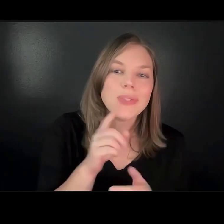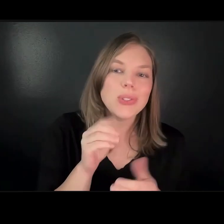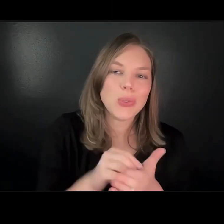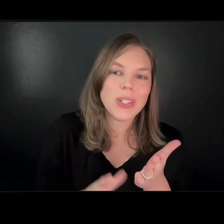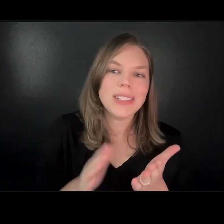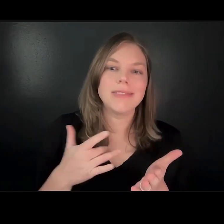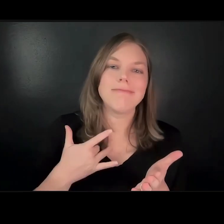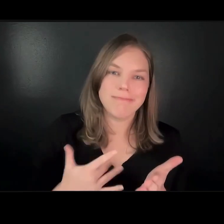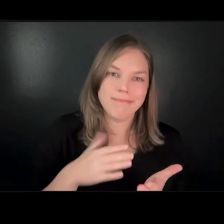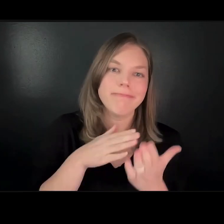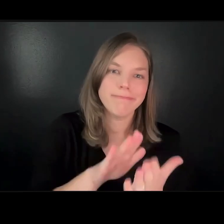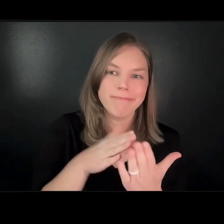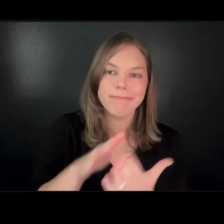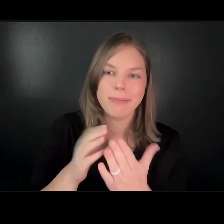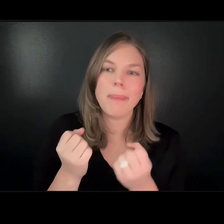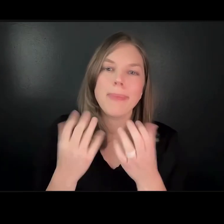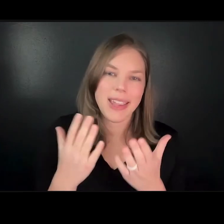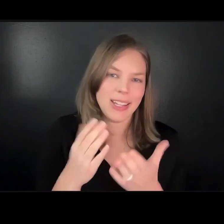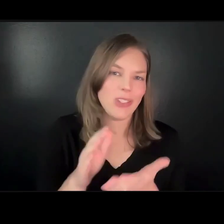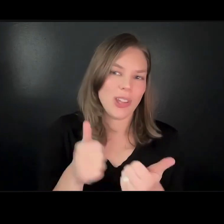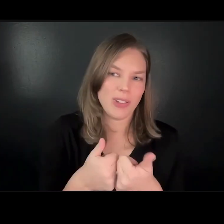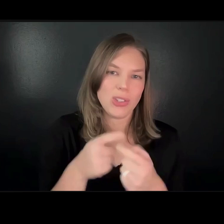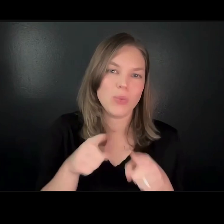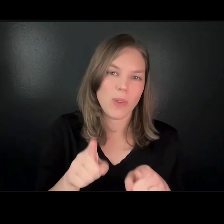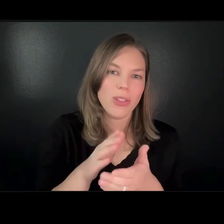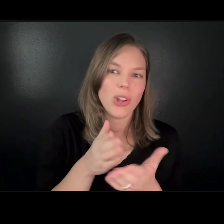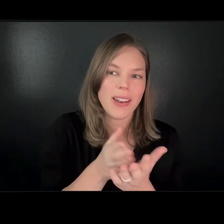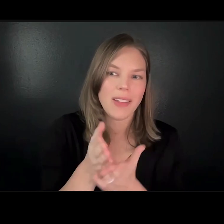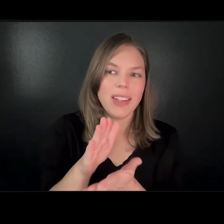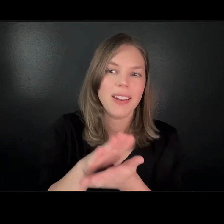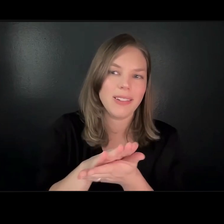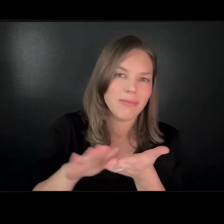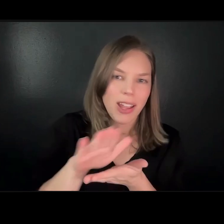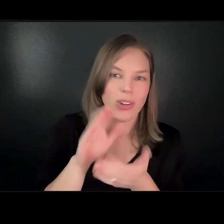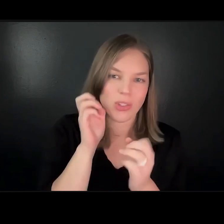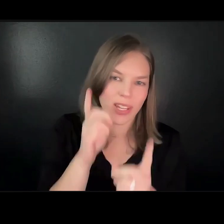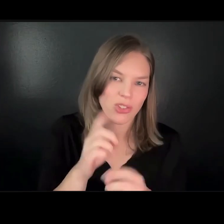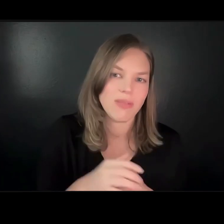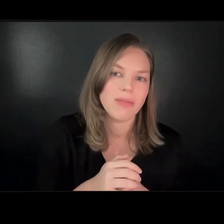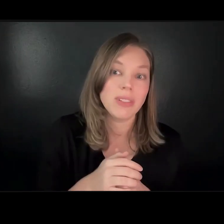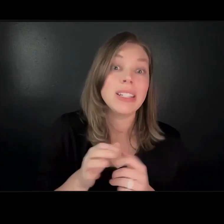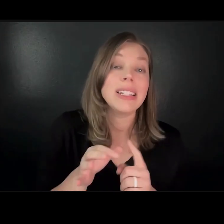So this is a typical deaf students experience and a challenge that they face when they navigate access